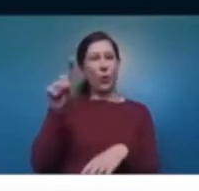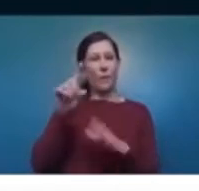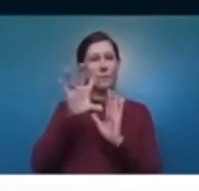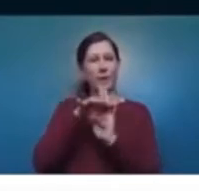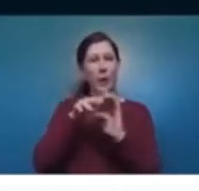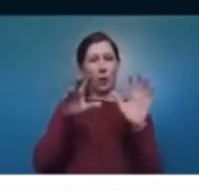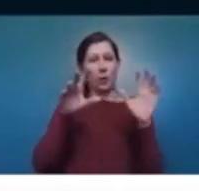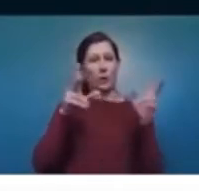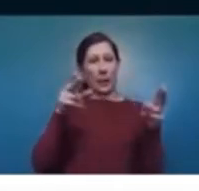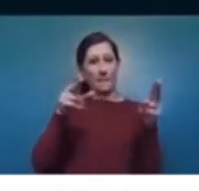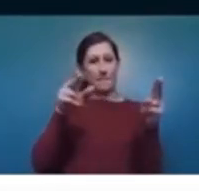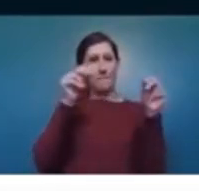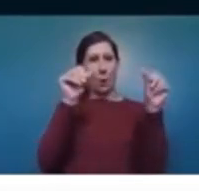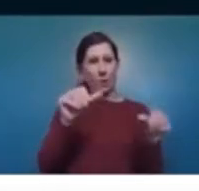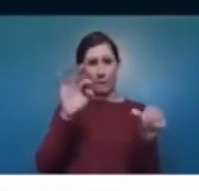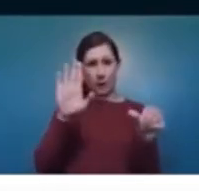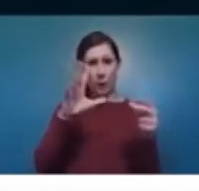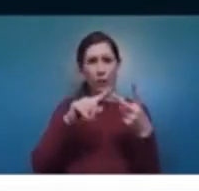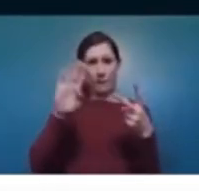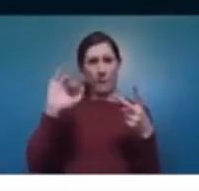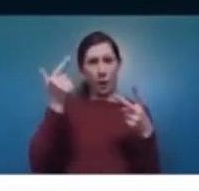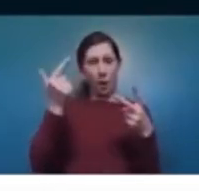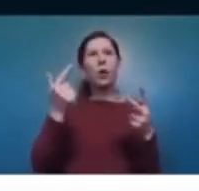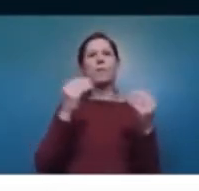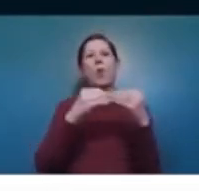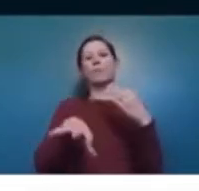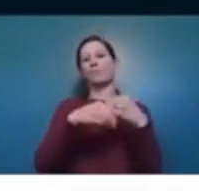posted to Facebook and the blog and for the webinars, but the